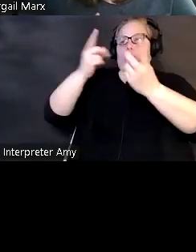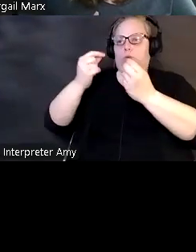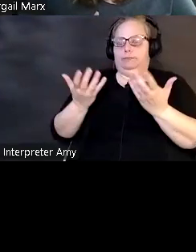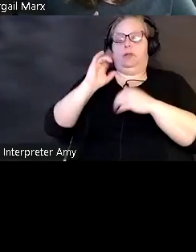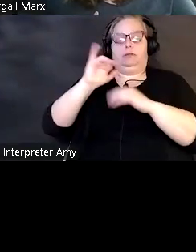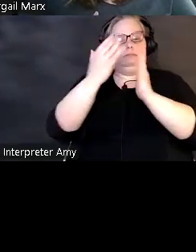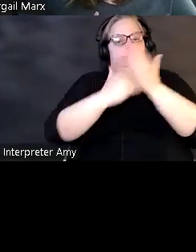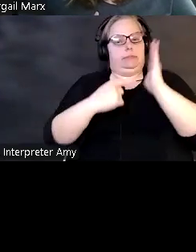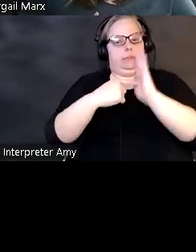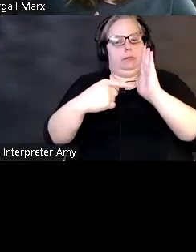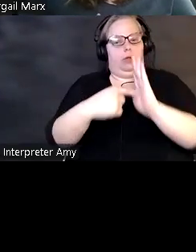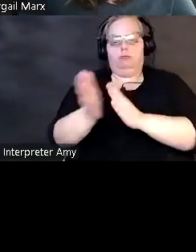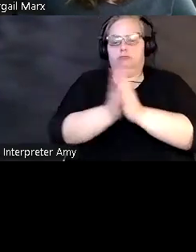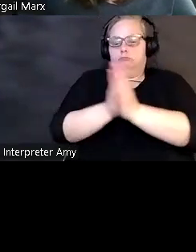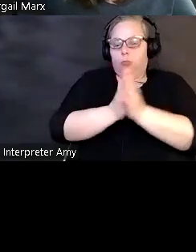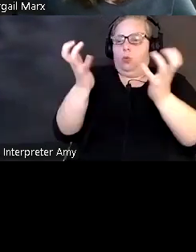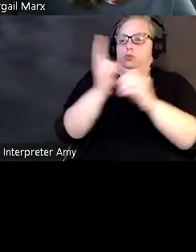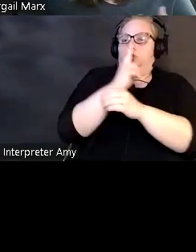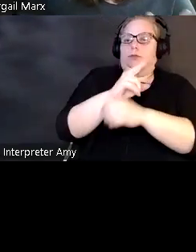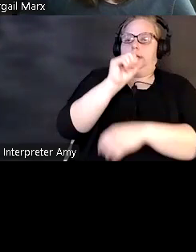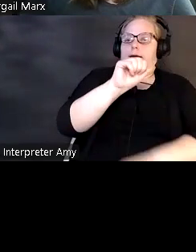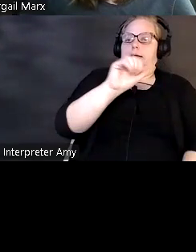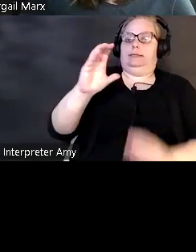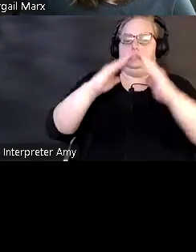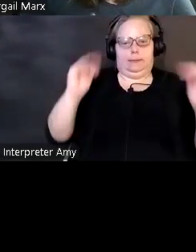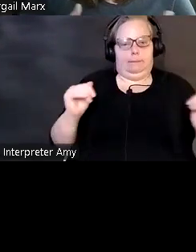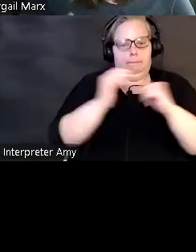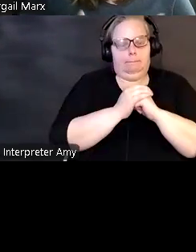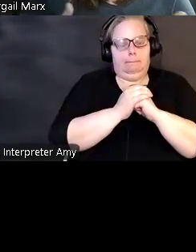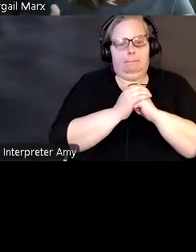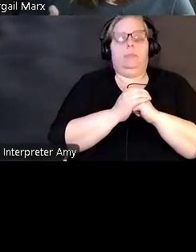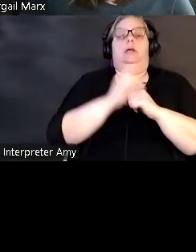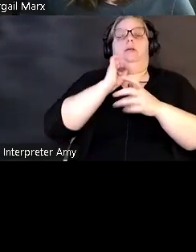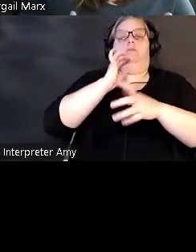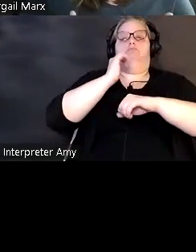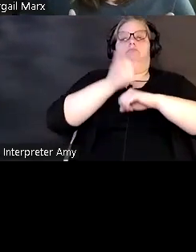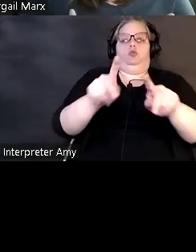to use the AAC system so like we said, creating opportunities for learning and communicating that